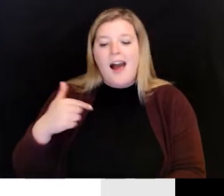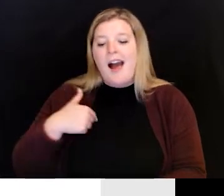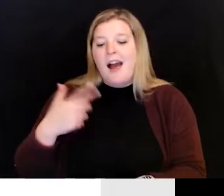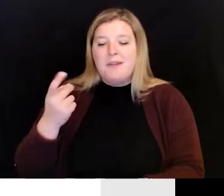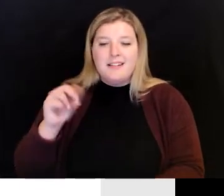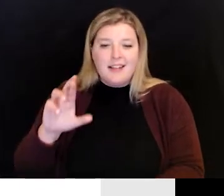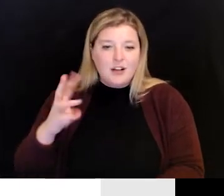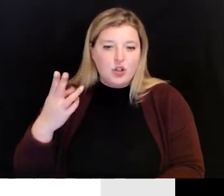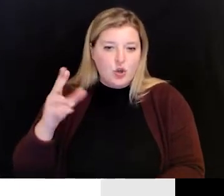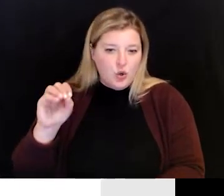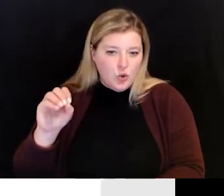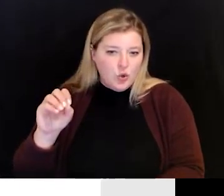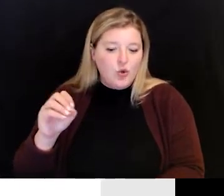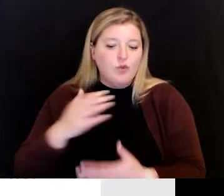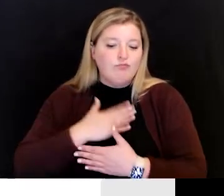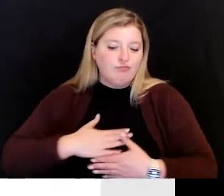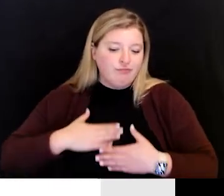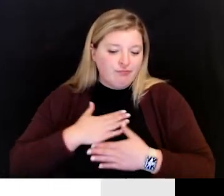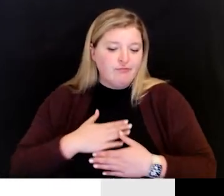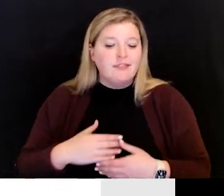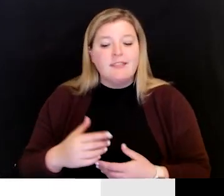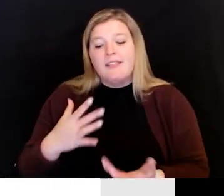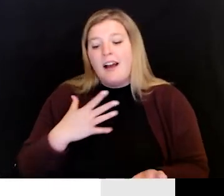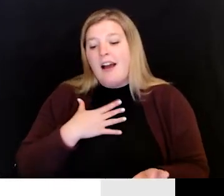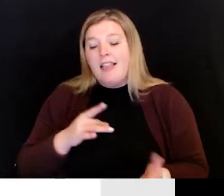fair-weather Friday bike commuter, and a parent